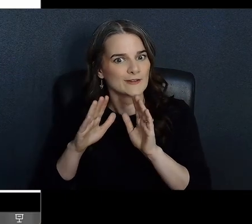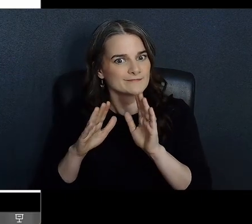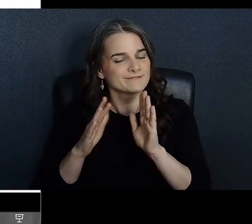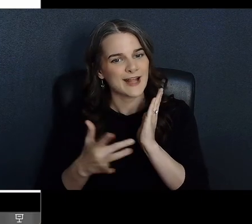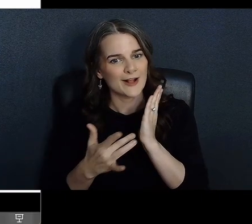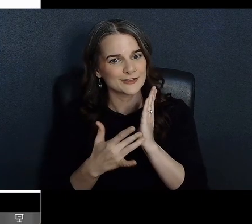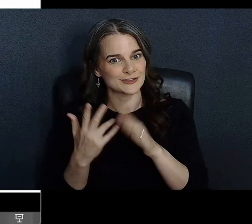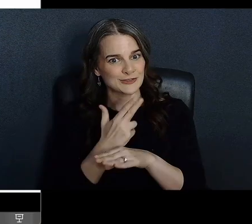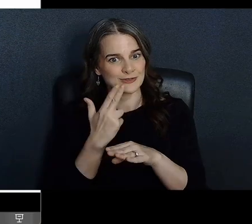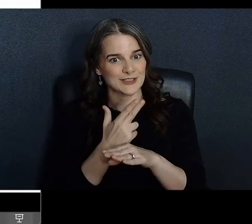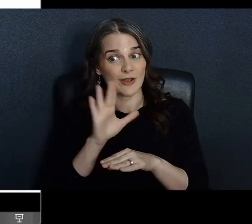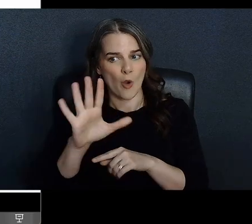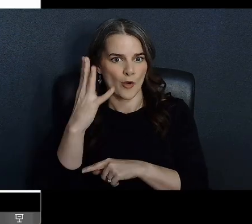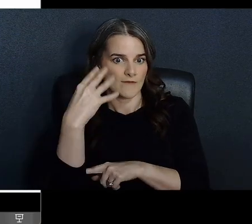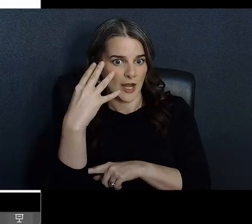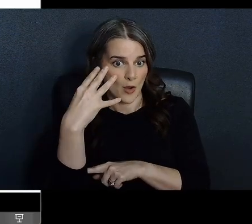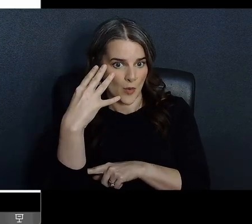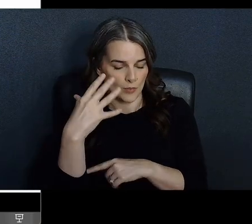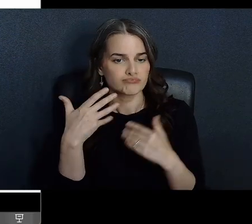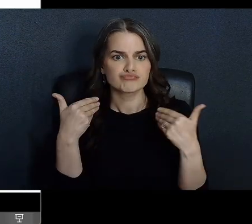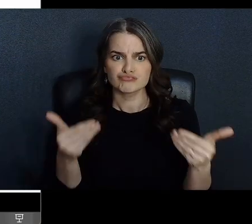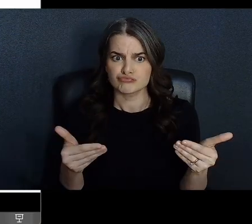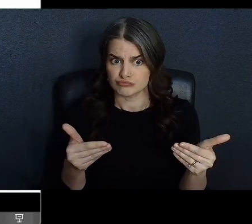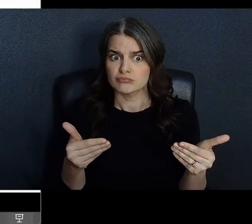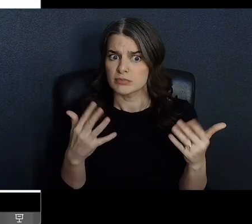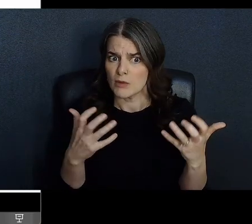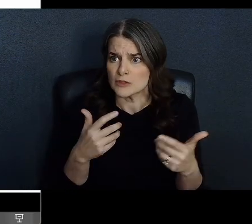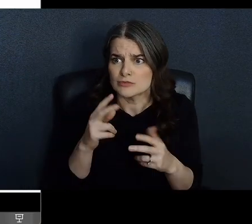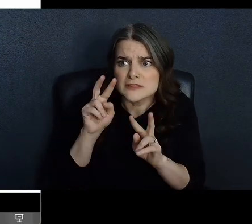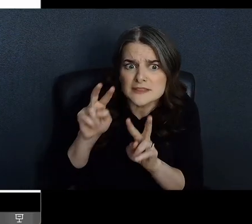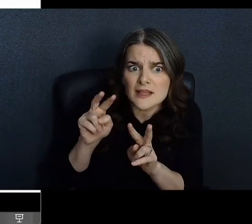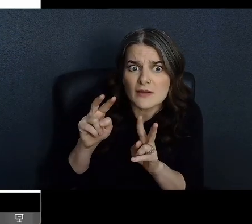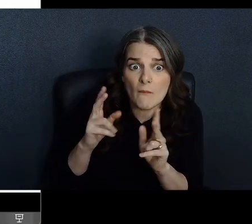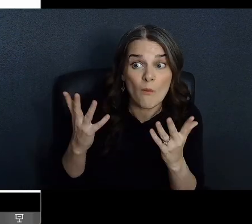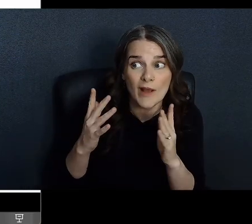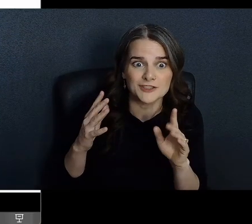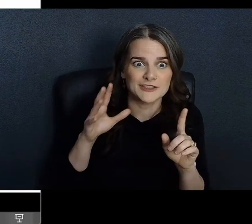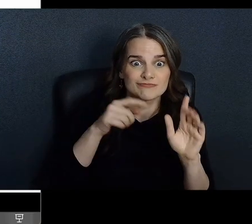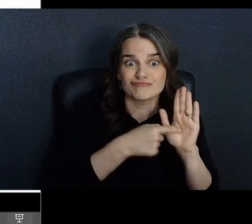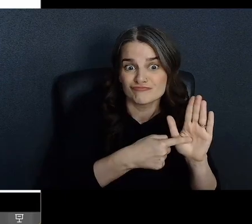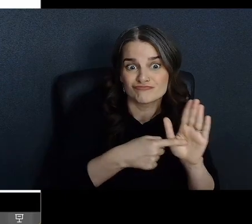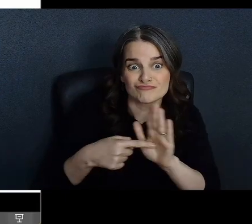So if you wanted to see what she's pointing to, you would just highlight or spotlight her